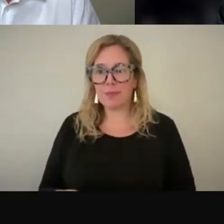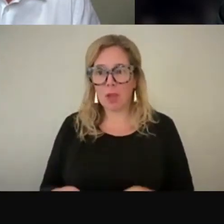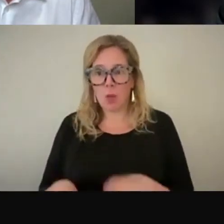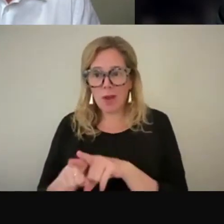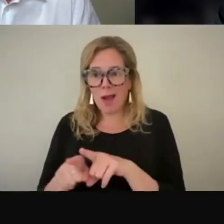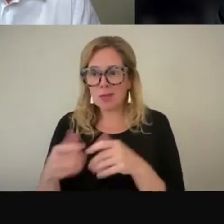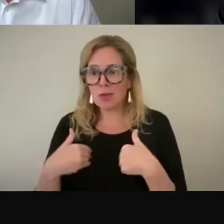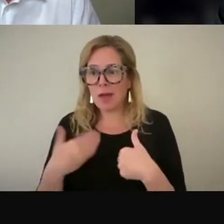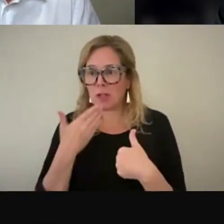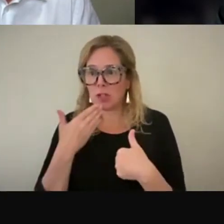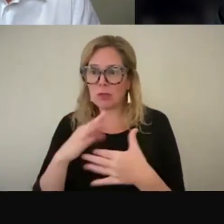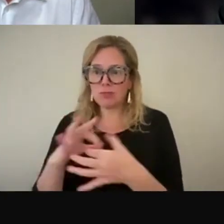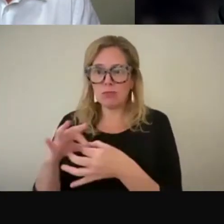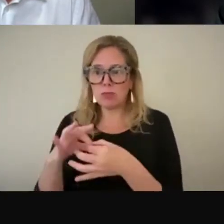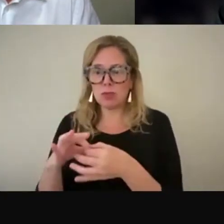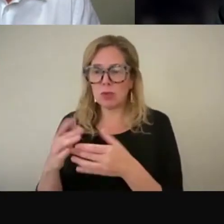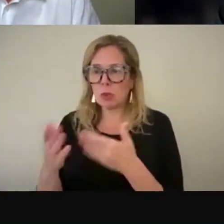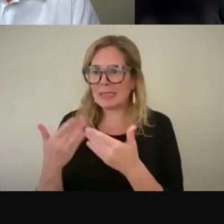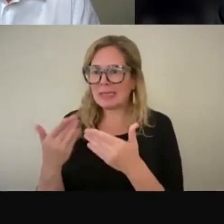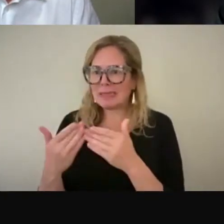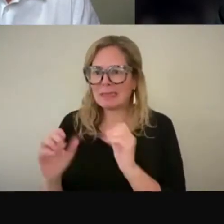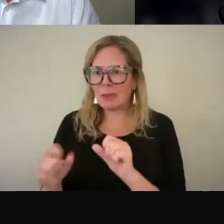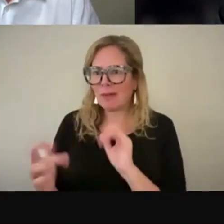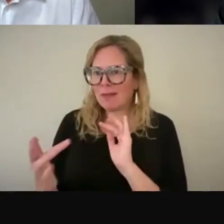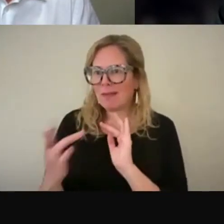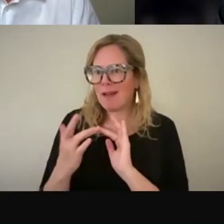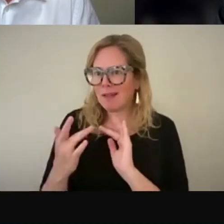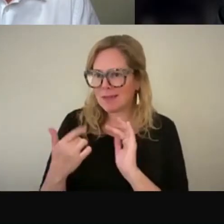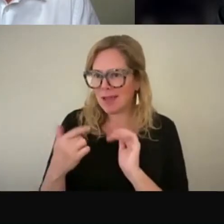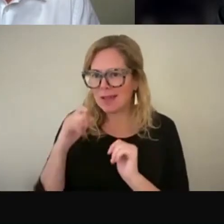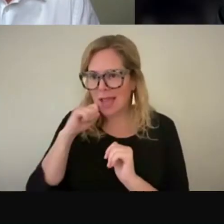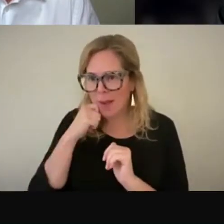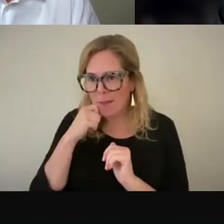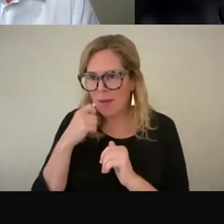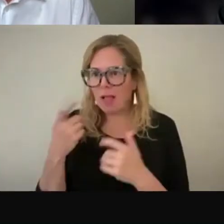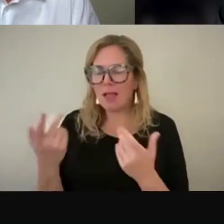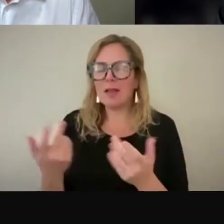development or help with development. And then from the community, we've had an email address